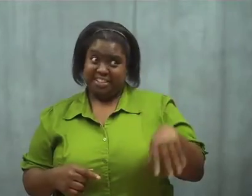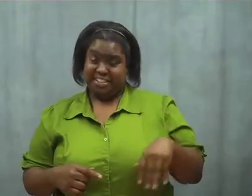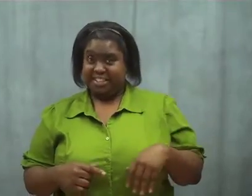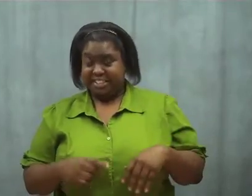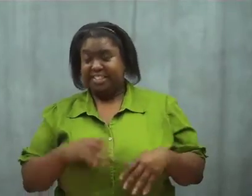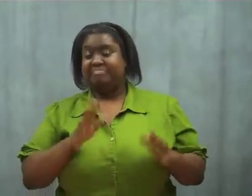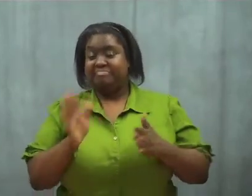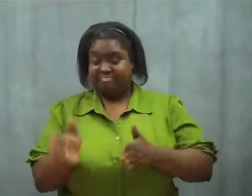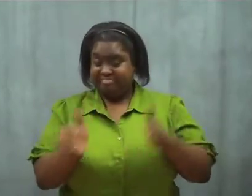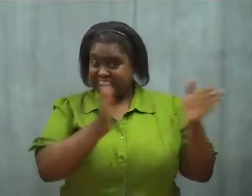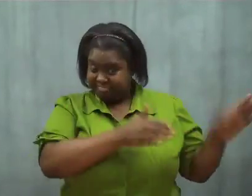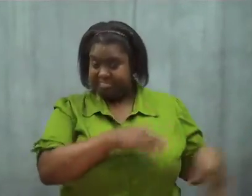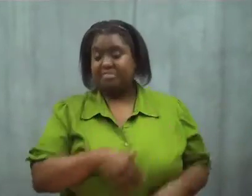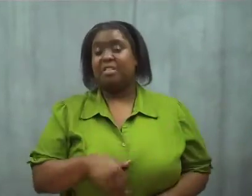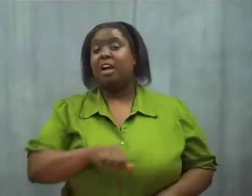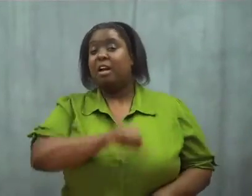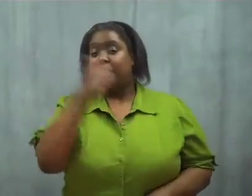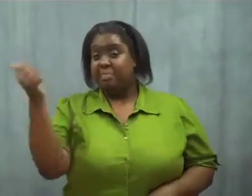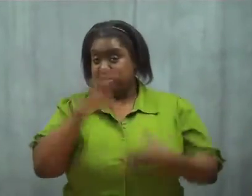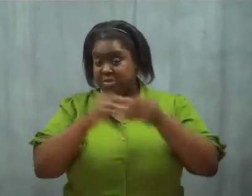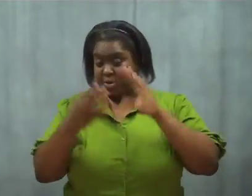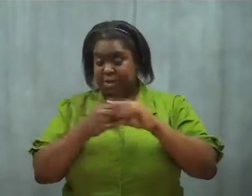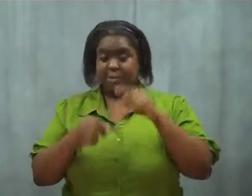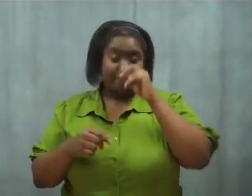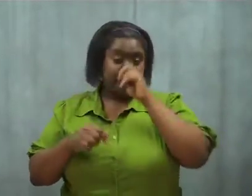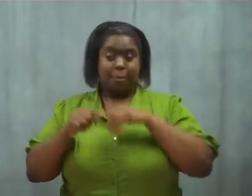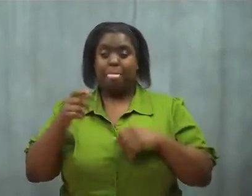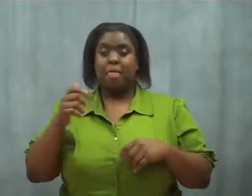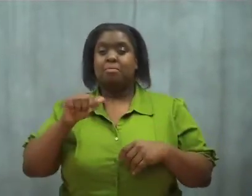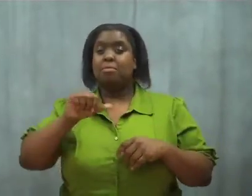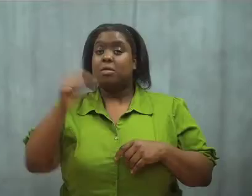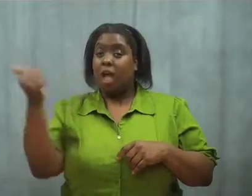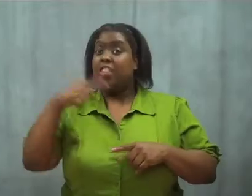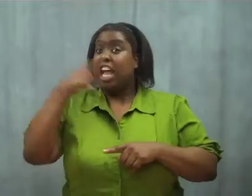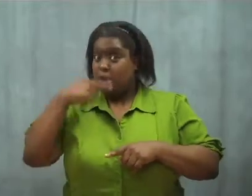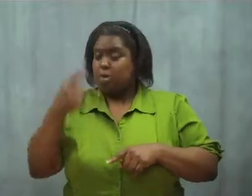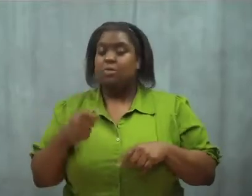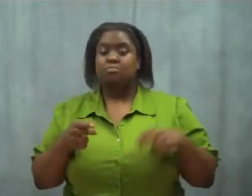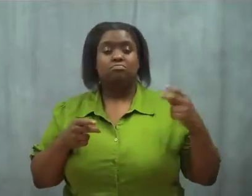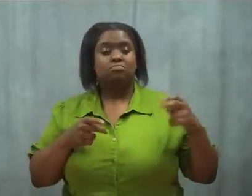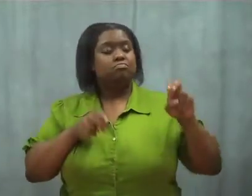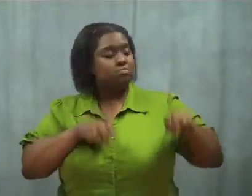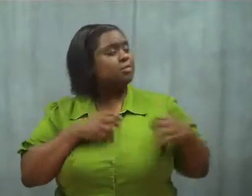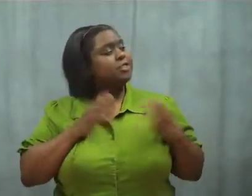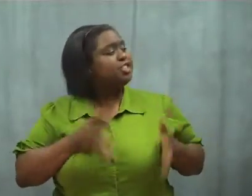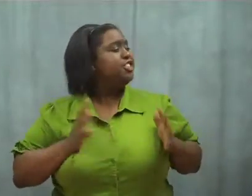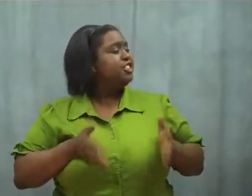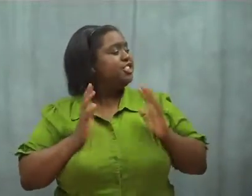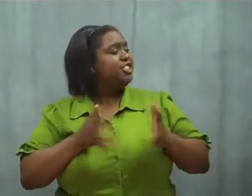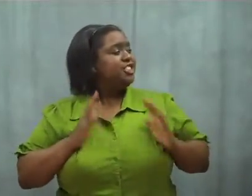Now on to another story.